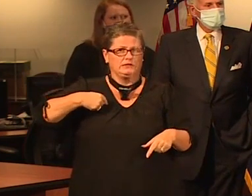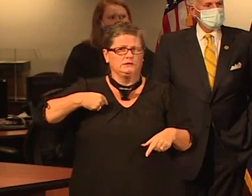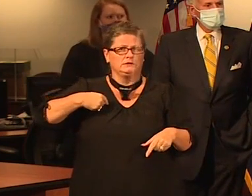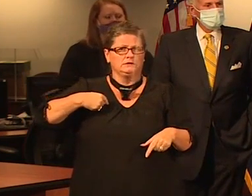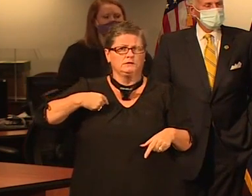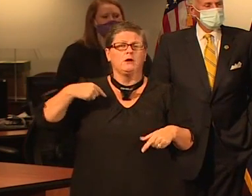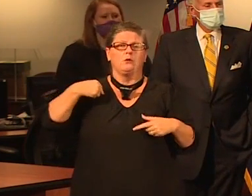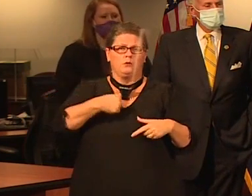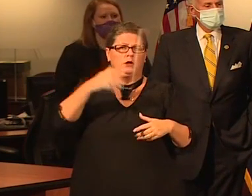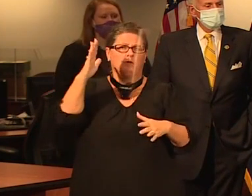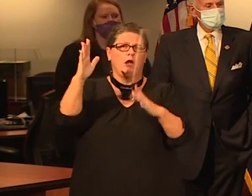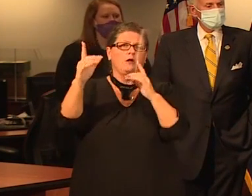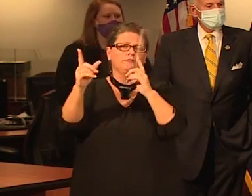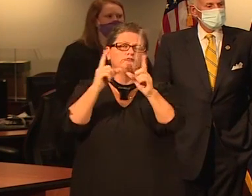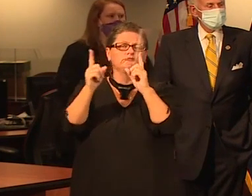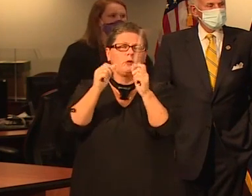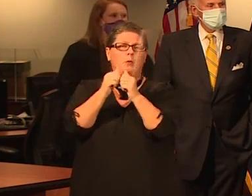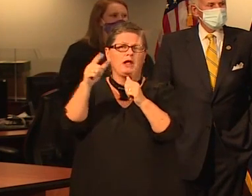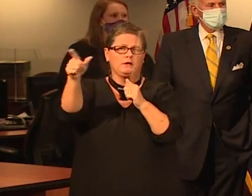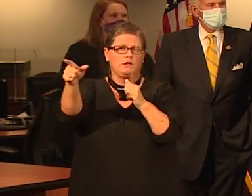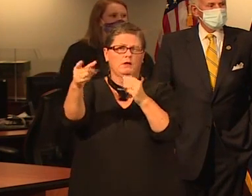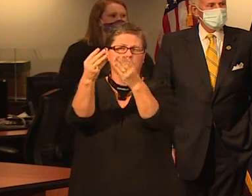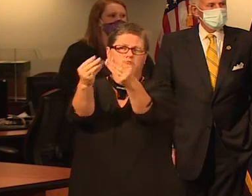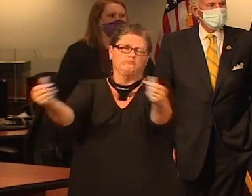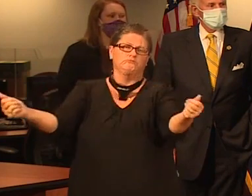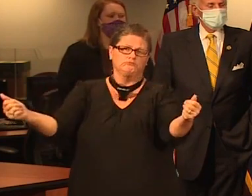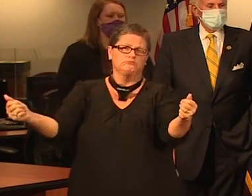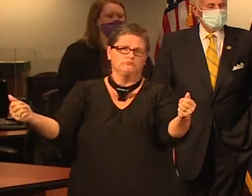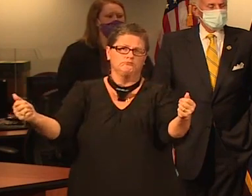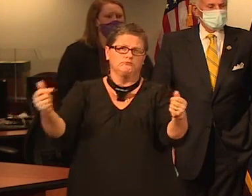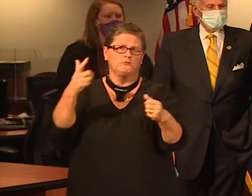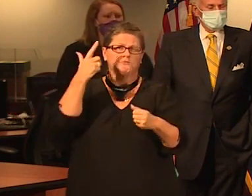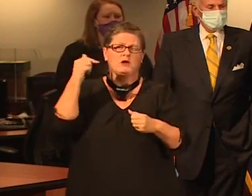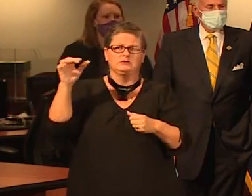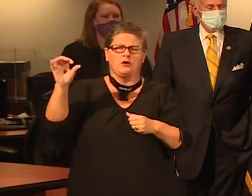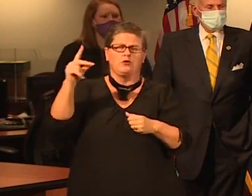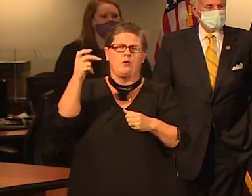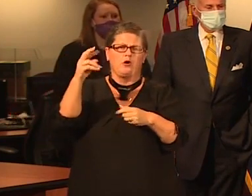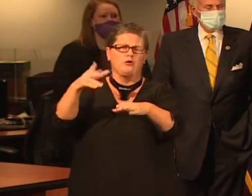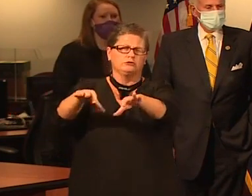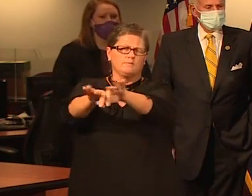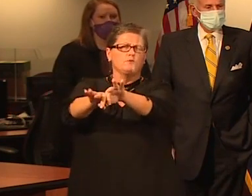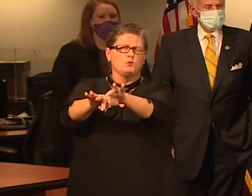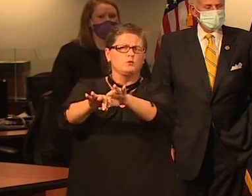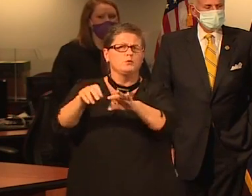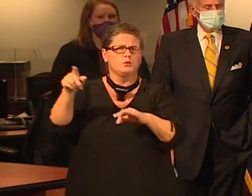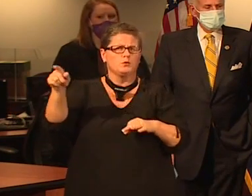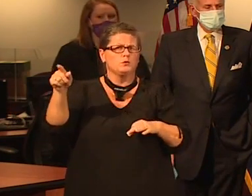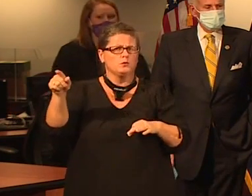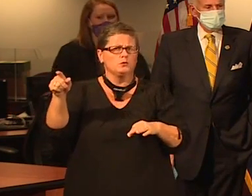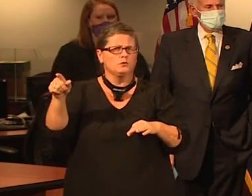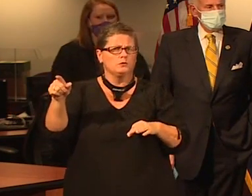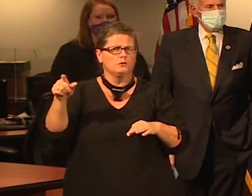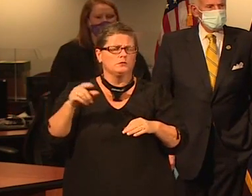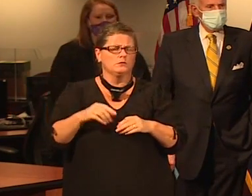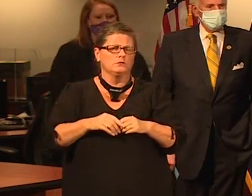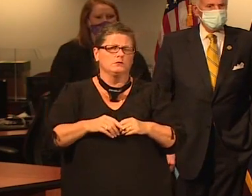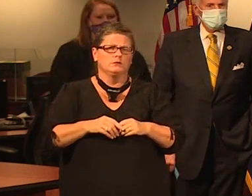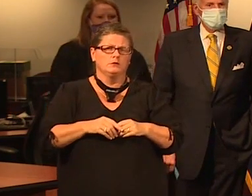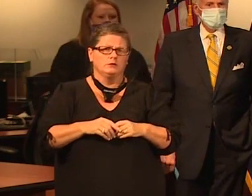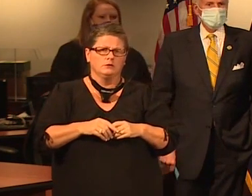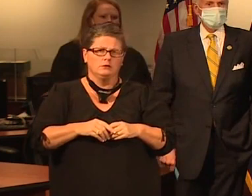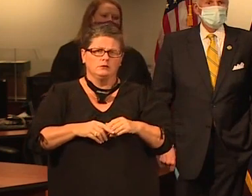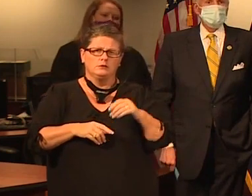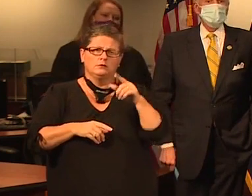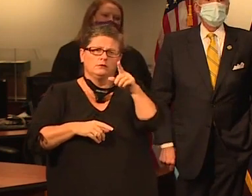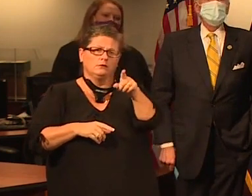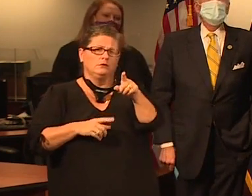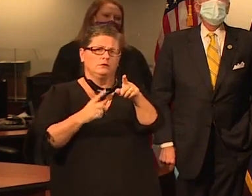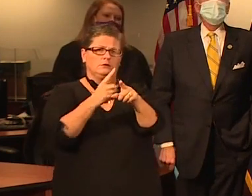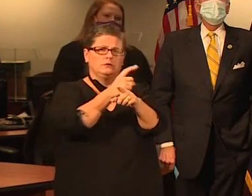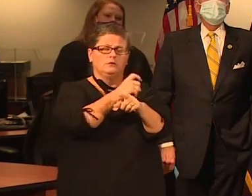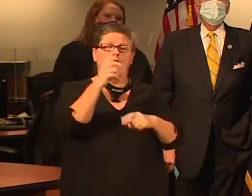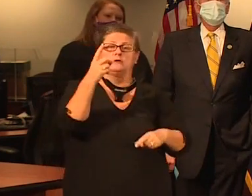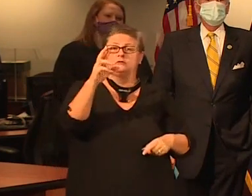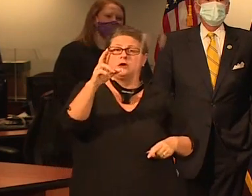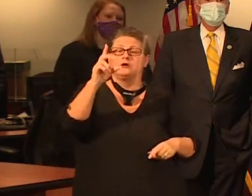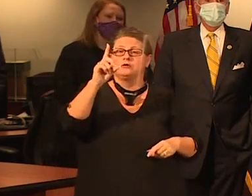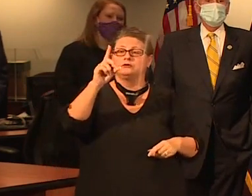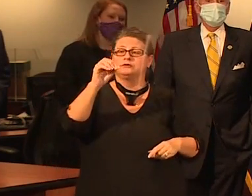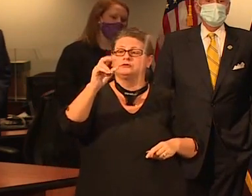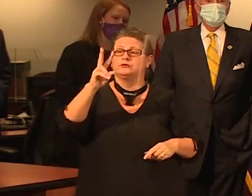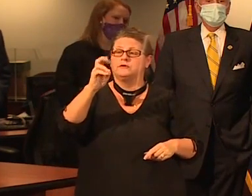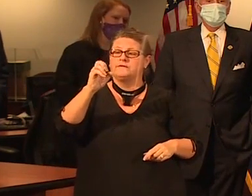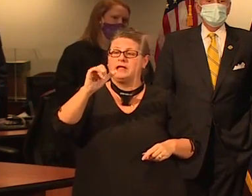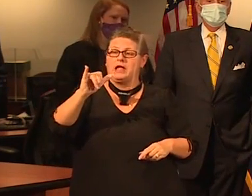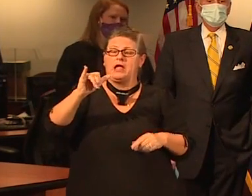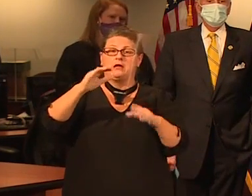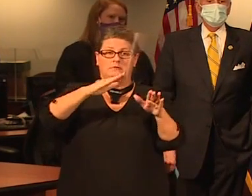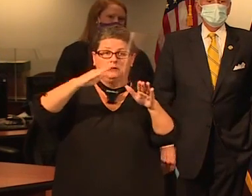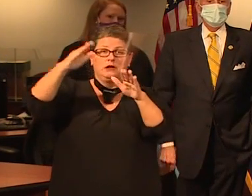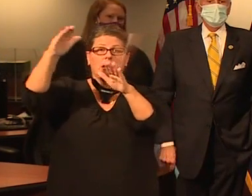IF THERE IS, THEN, I A NEED THE CORONERS TO CALL ME AND MAKE SURE WE COMMUNICATE QUICKLY AND EVIDENCELY BECAUSE THE CORONERS ARE VERY IMPORTANT PART OF THIS